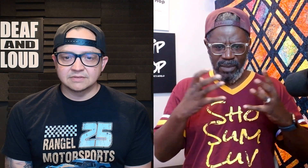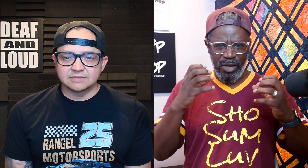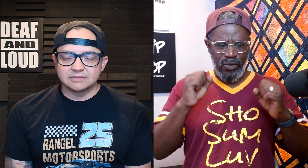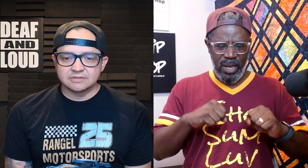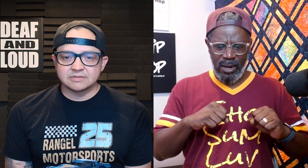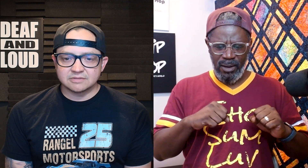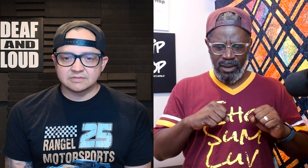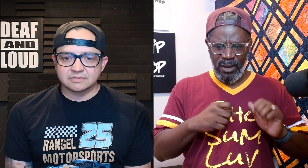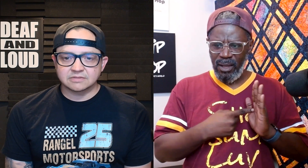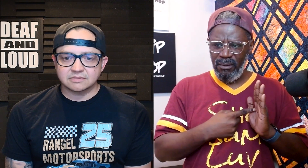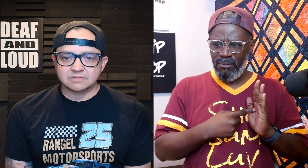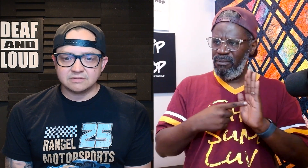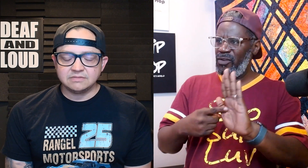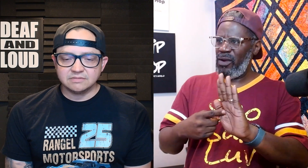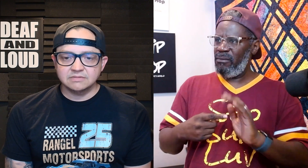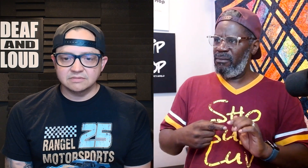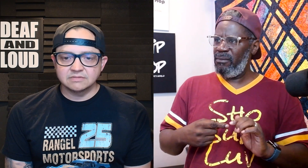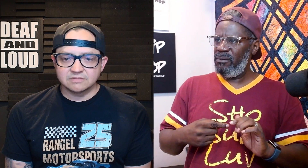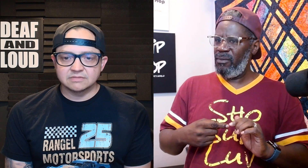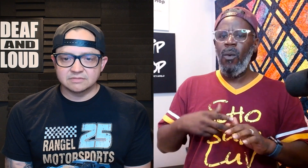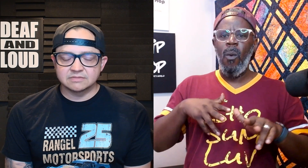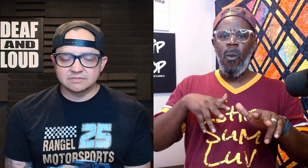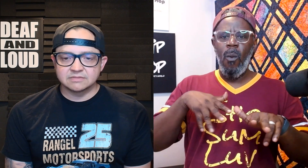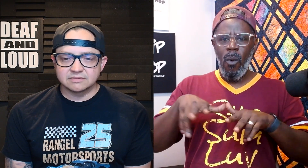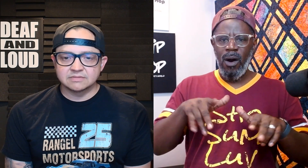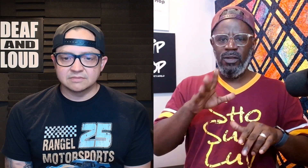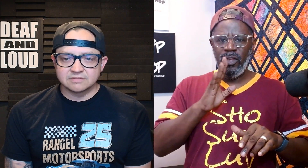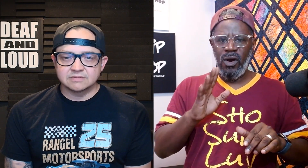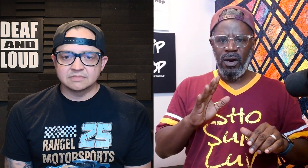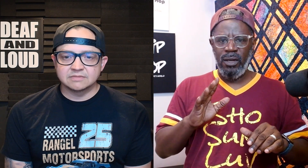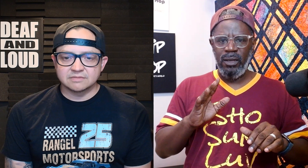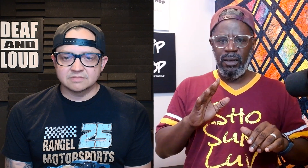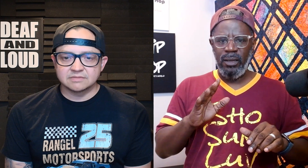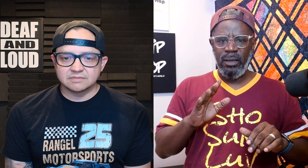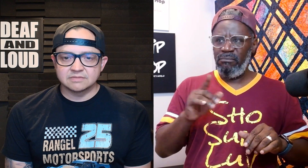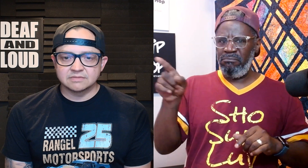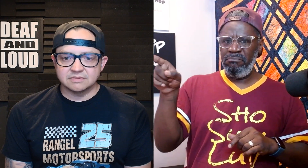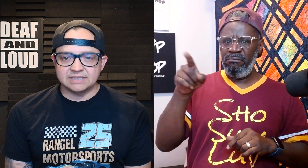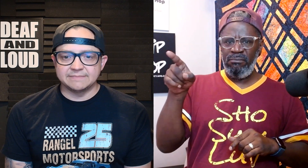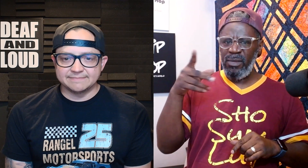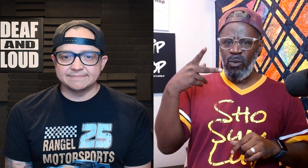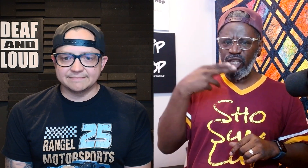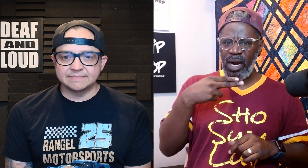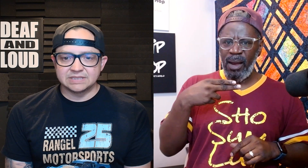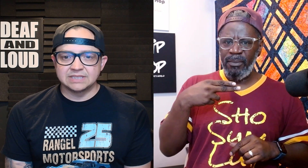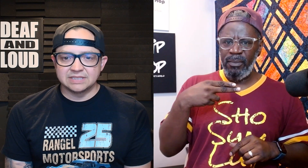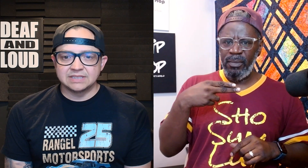as much you can. And then, show it. Walk the talk. Yeah. - They will shut up.